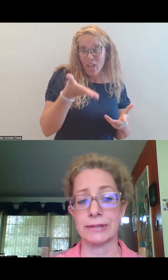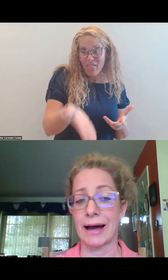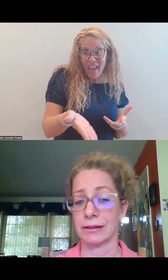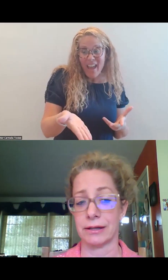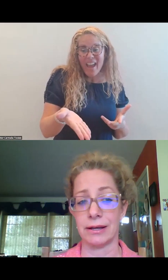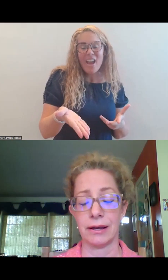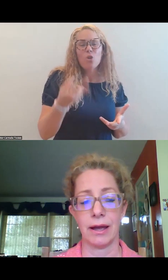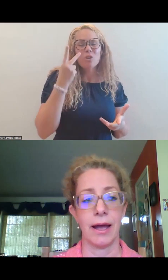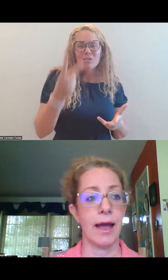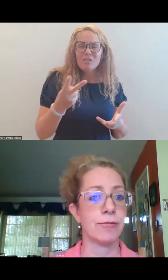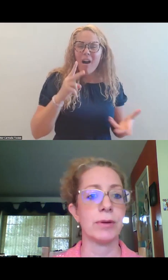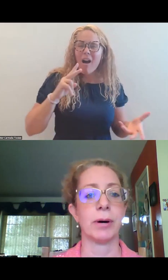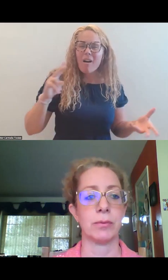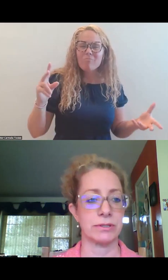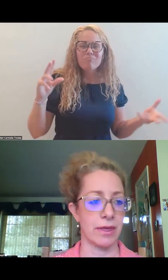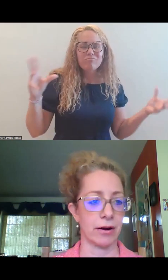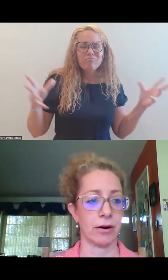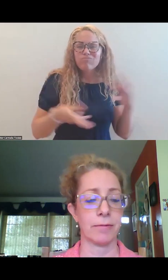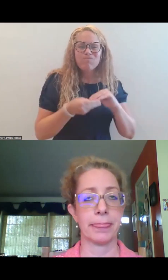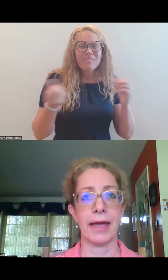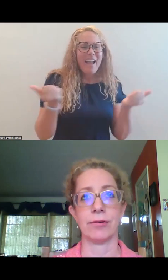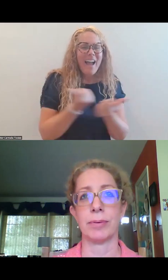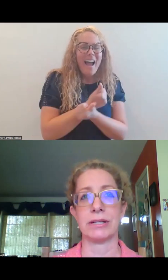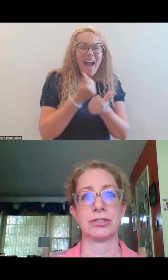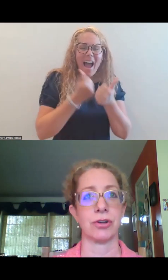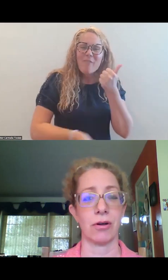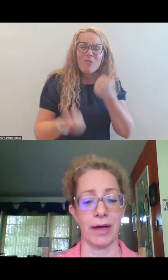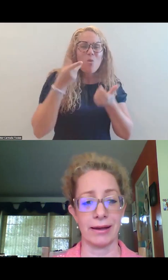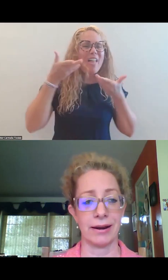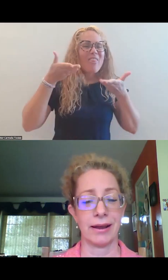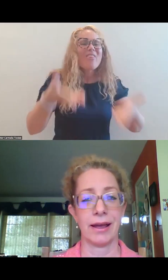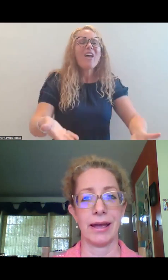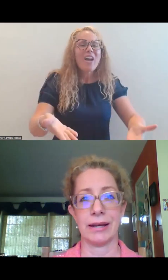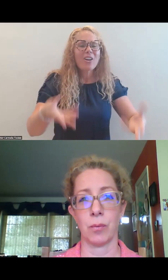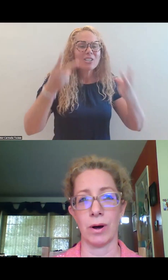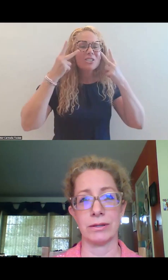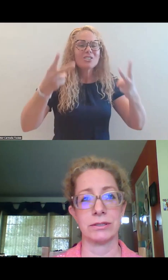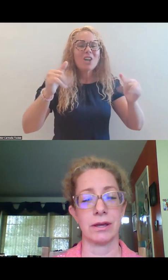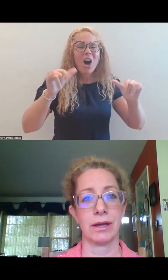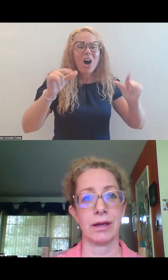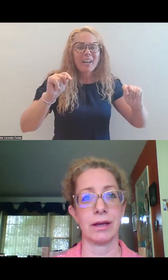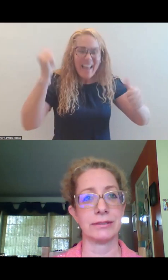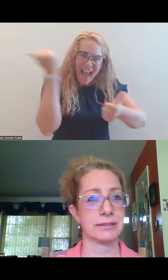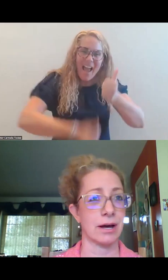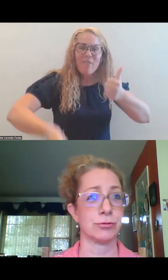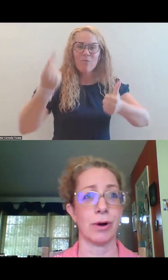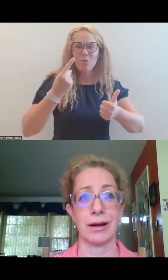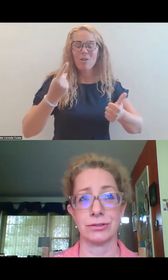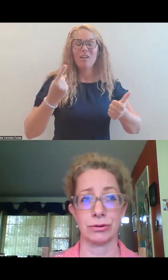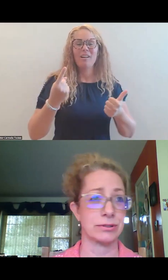TOTALITY, EVERYONE WAS THERE AND EVERYONE SAW THAT. IT WAS -- IT